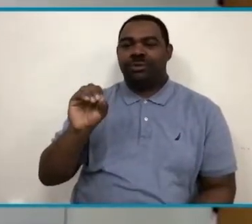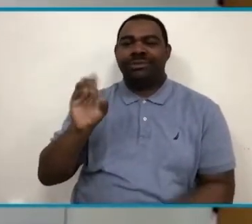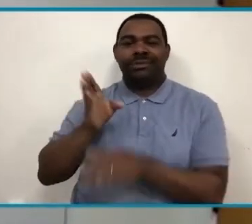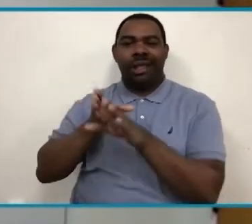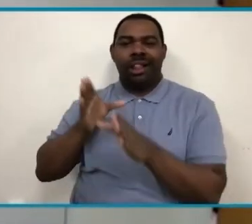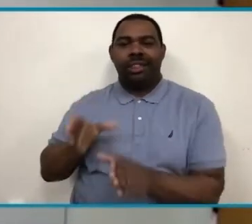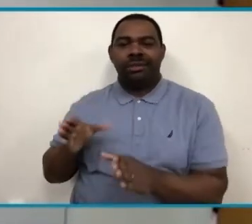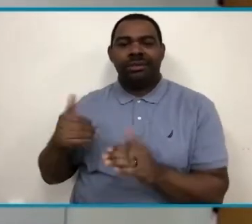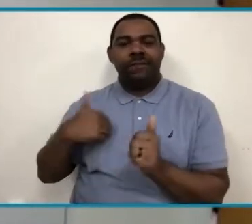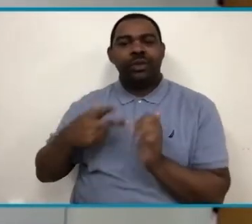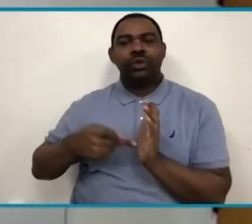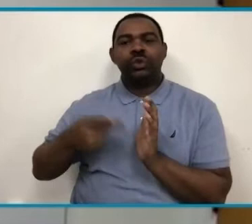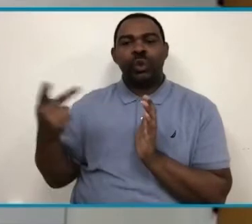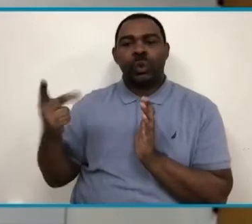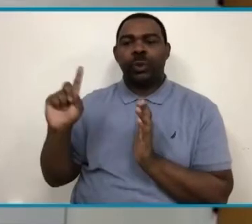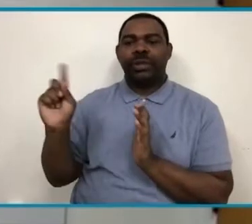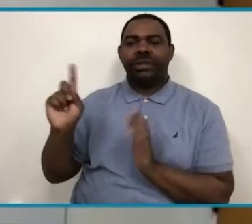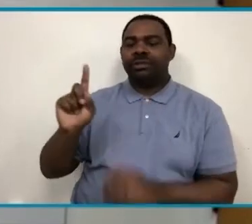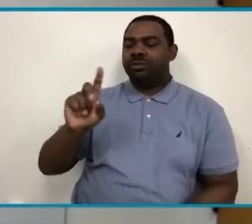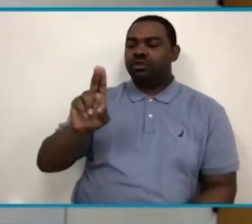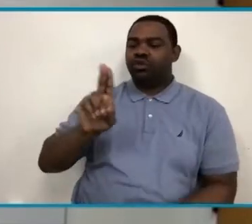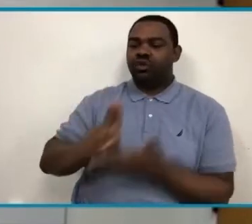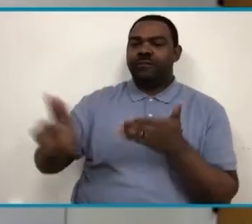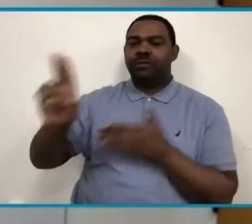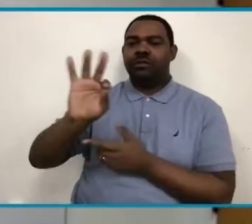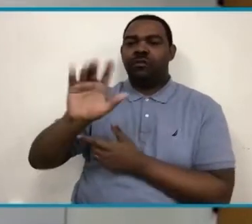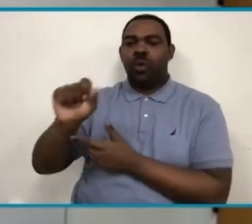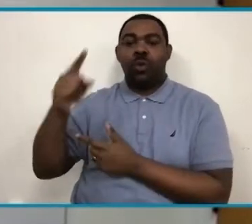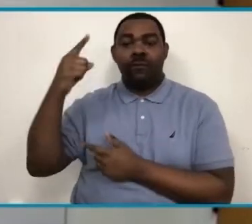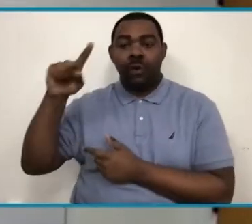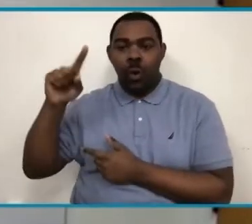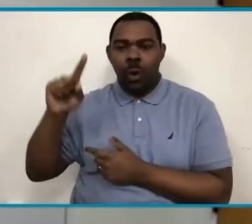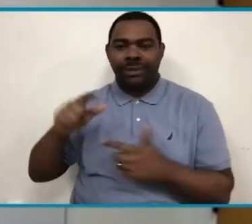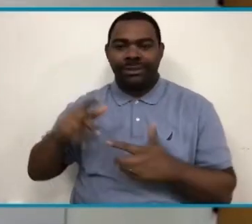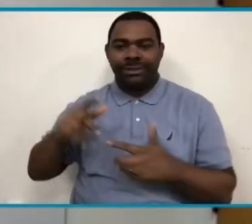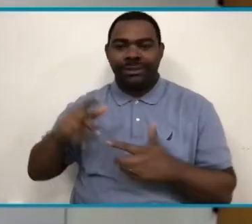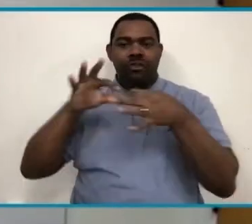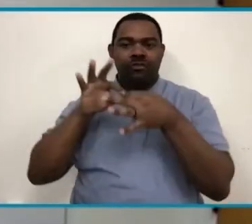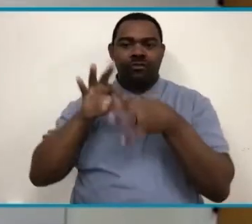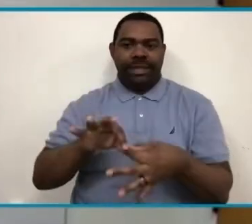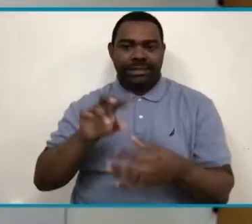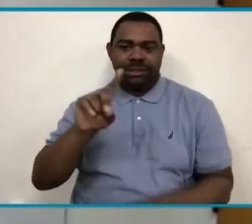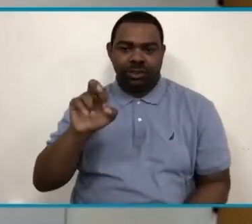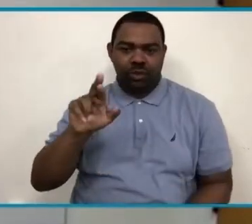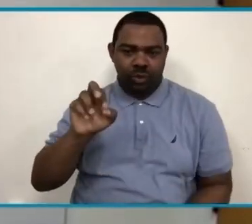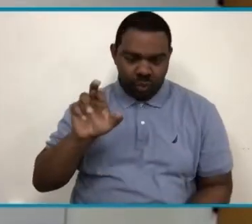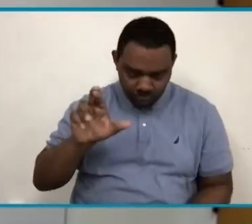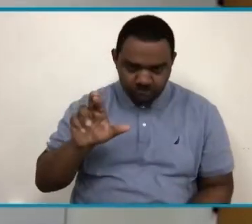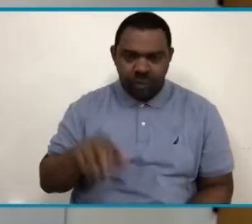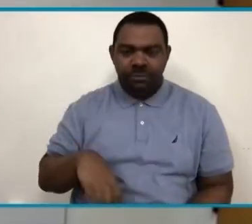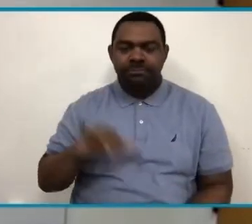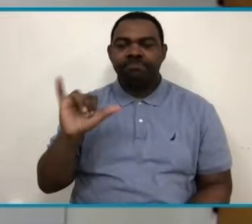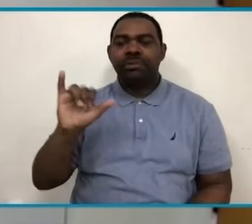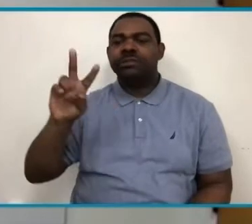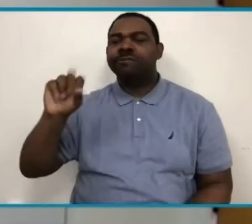in Center for OCD and Anxiety-Related Disorders and in the VA at the Brain Rehabilitation Research Center.